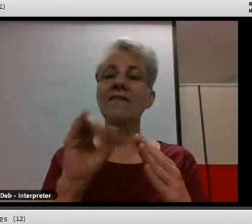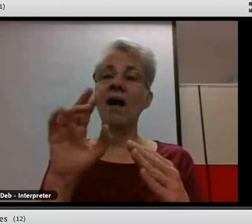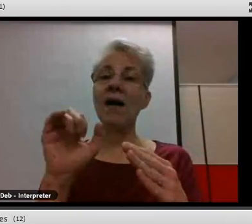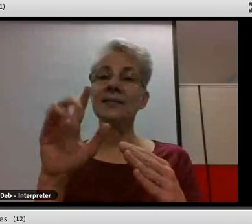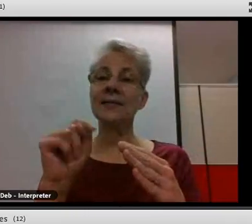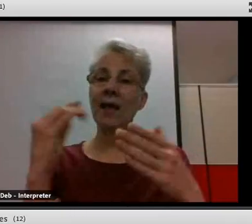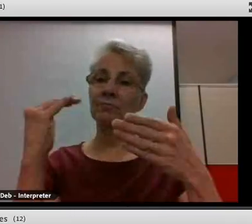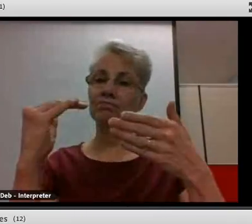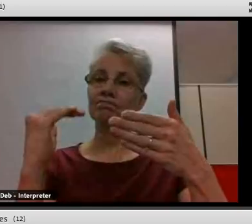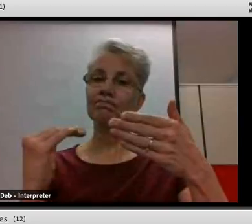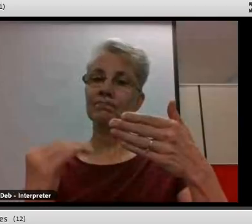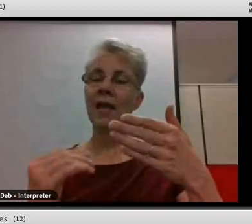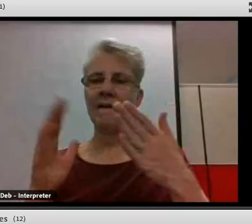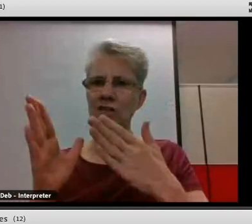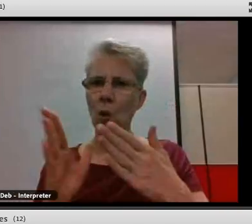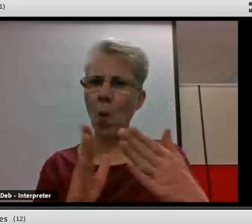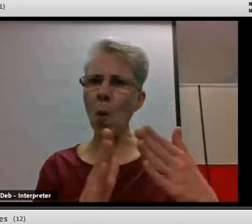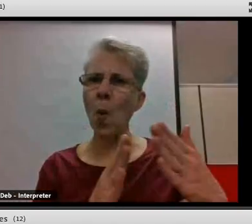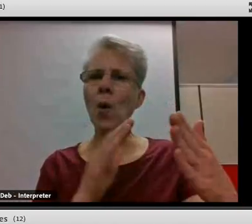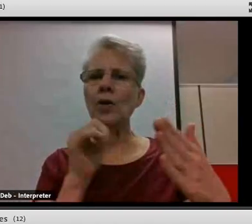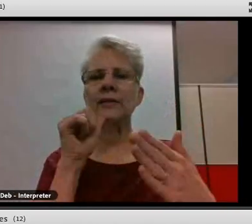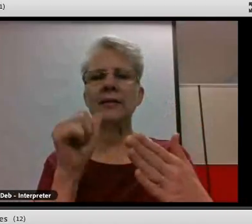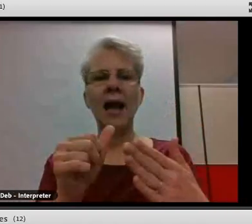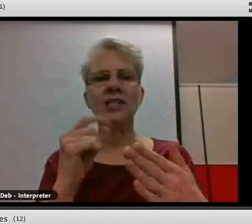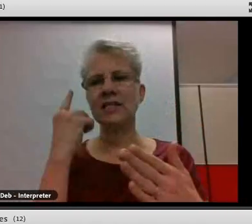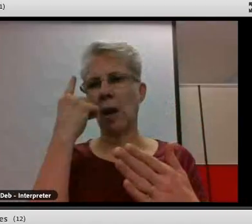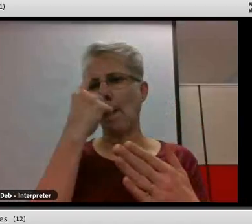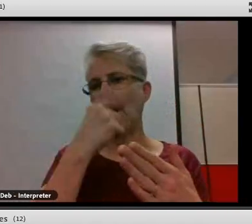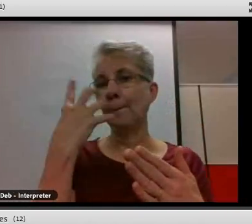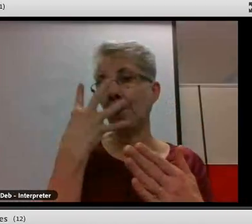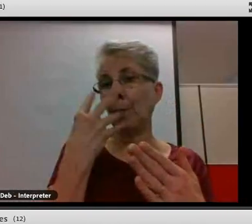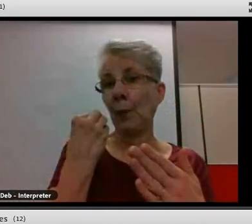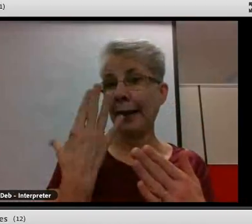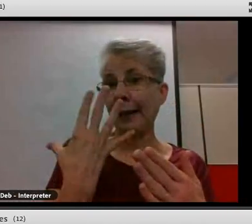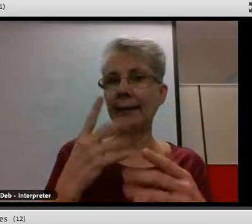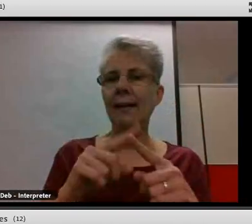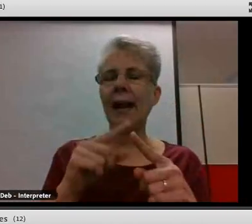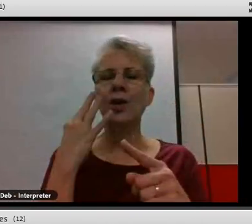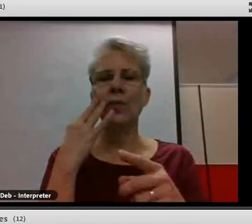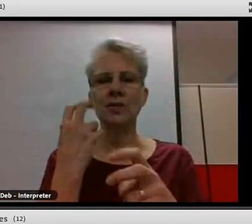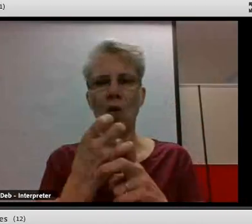and we're going to talk about that in part two next month. Hopefully you'll come back.